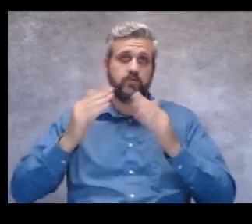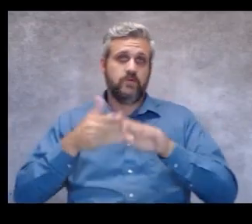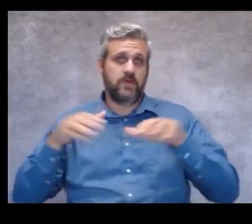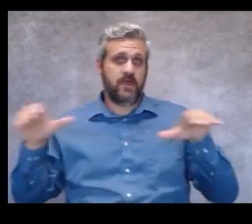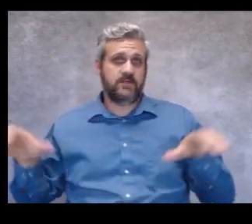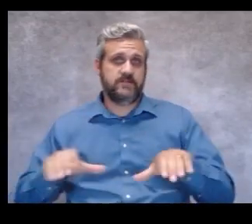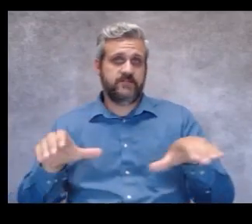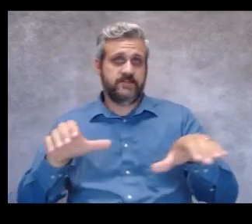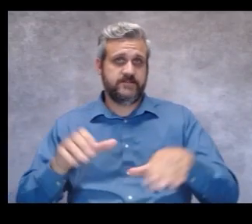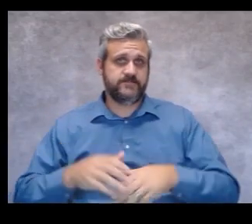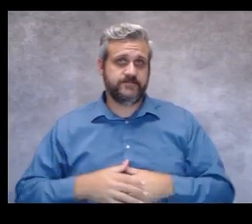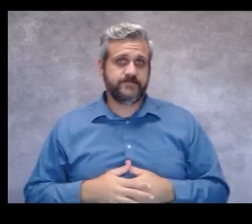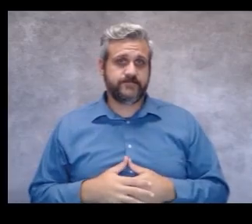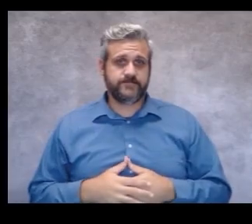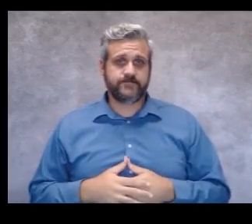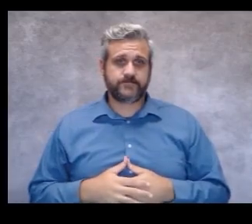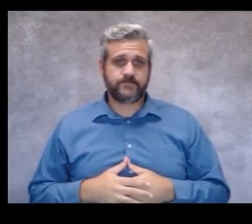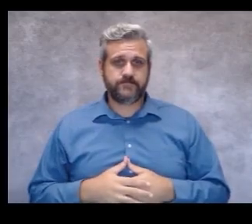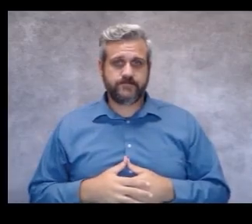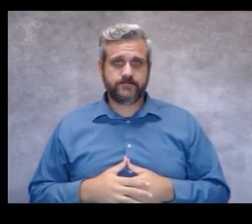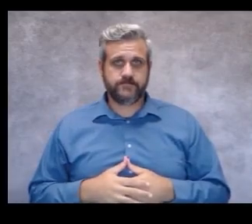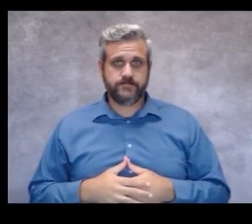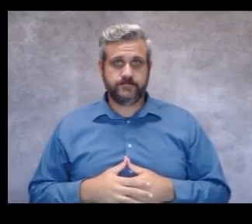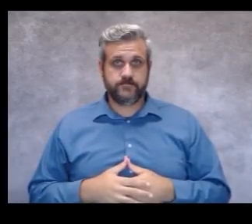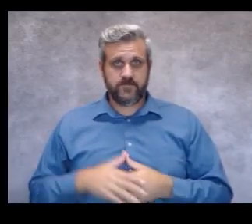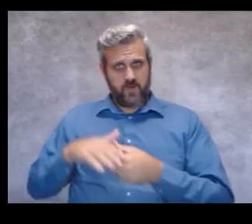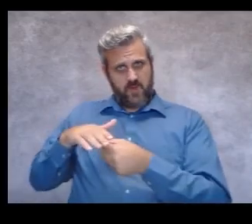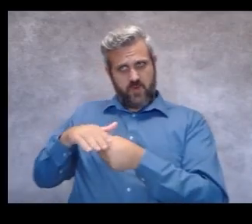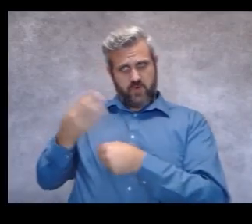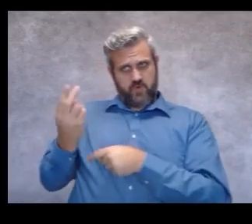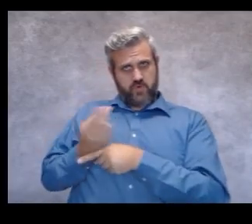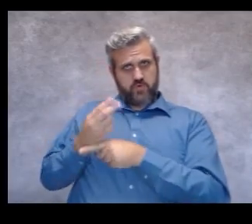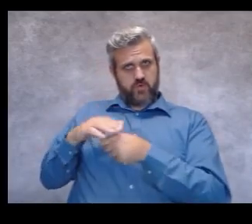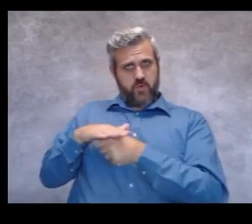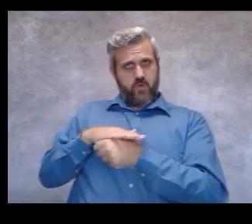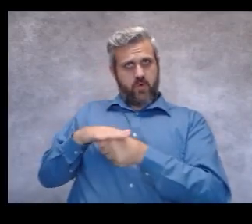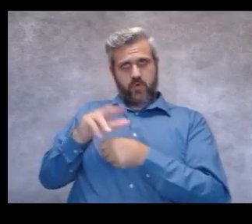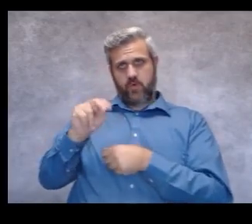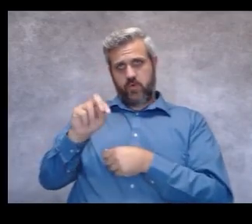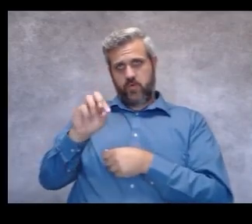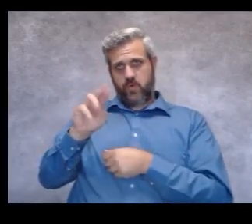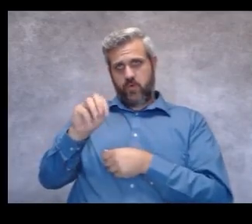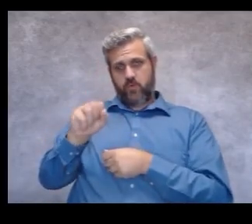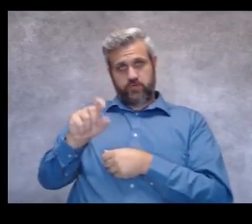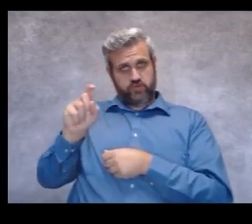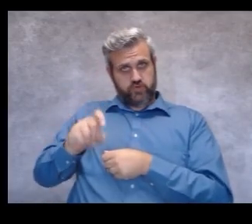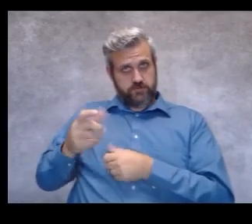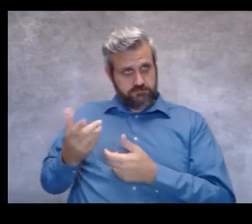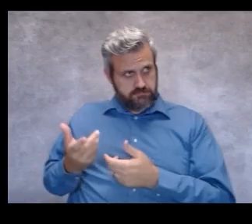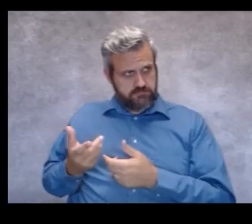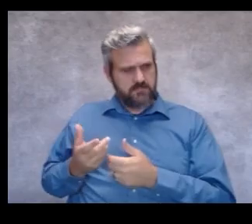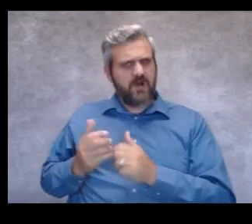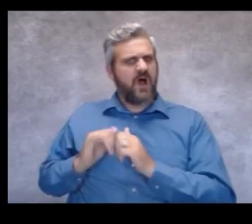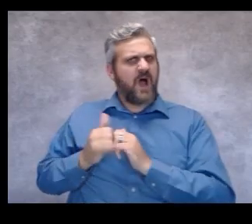activity. Should local norms be used? If so, how?